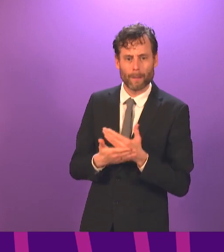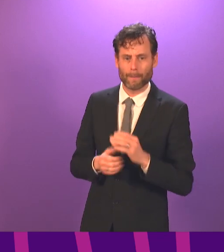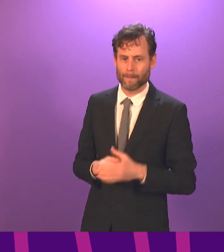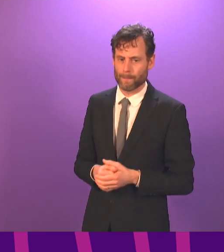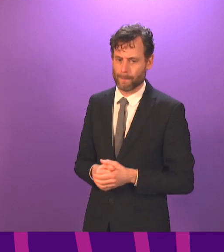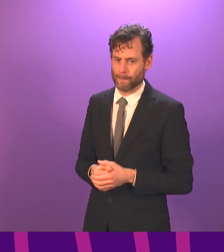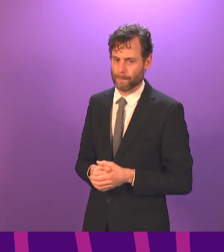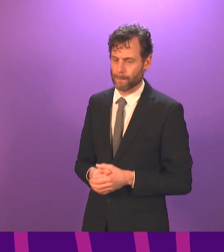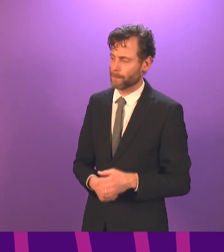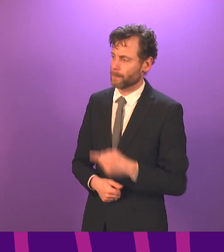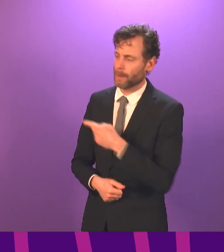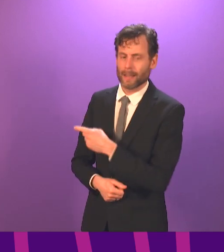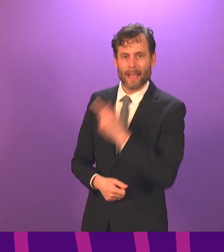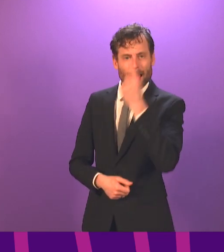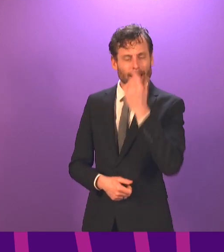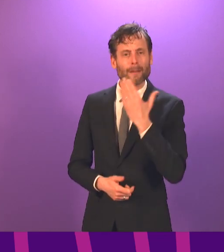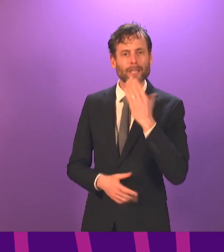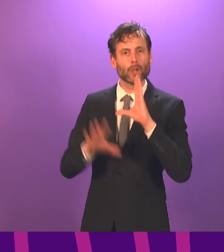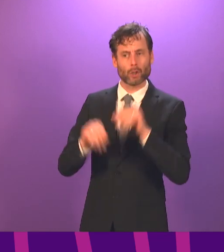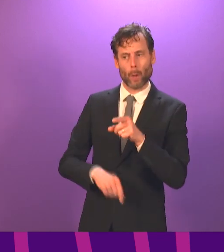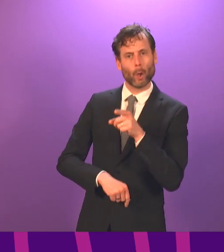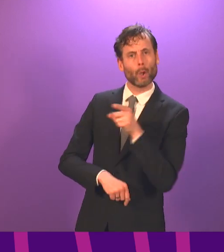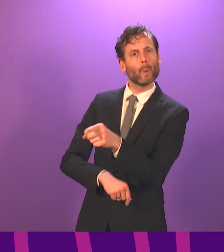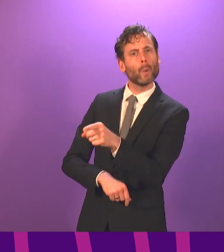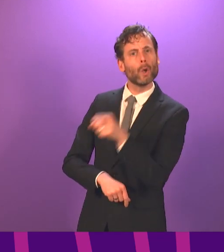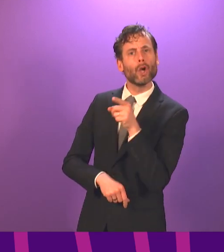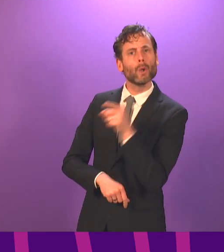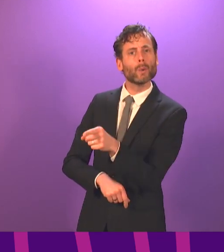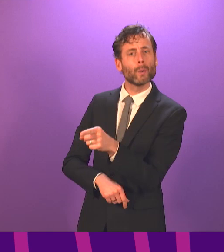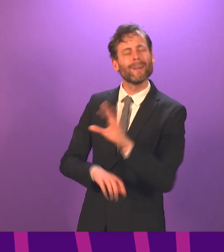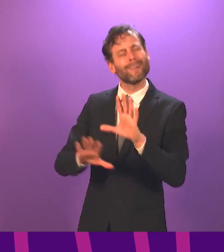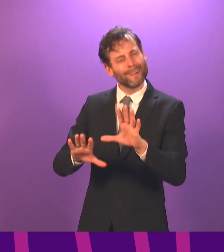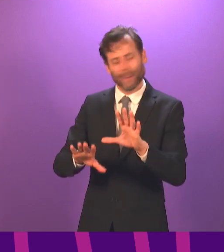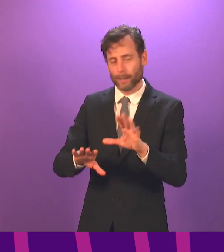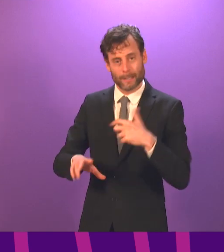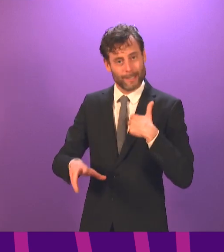“you”. I know that I am flailing against the wind with that after five years, but I keep trying. Graeme Dey: Presiding Officer,